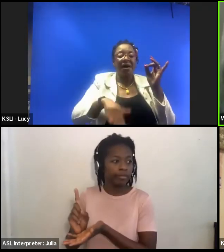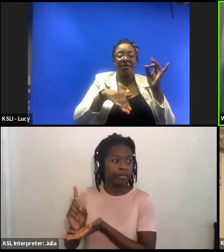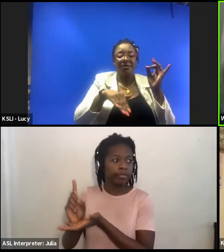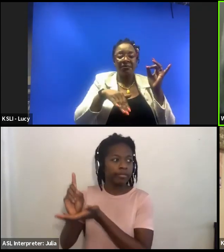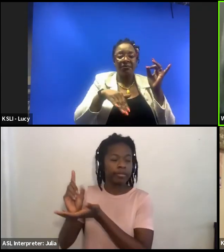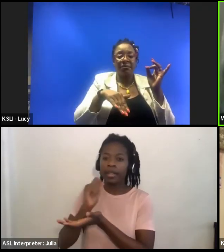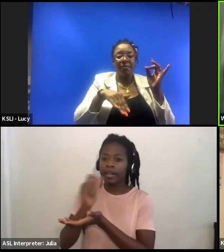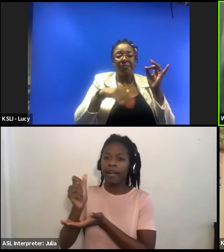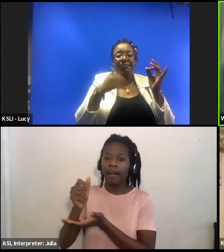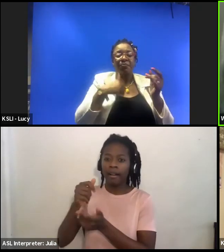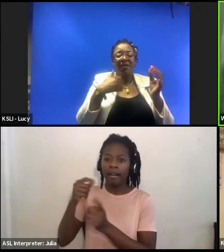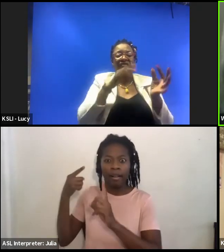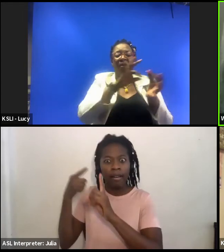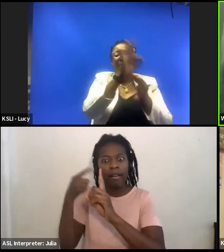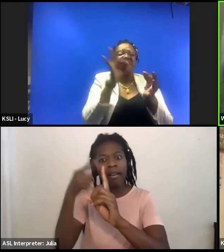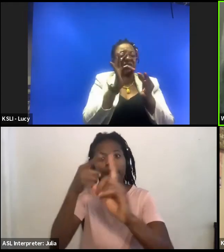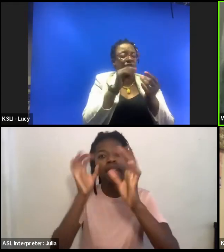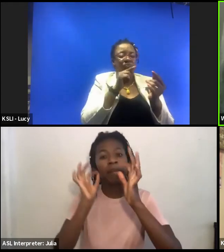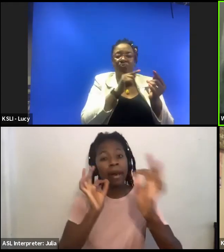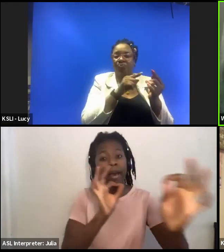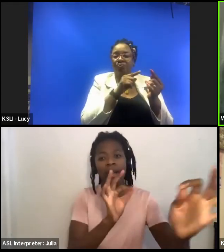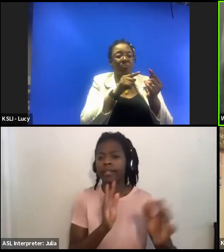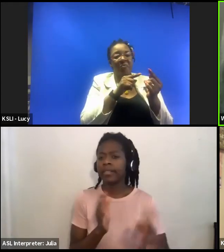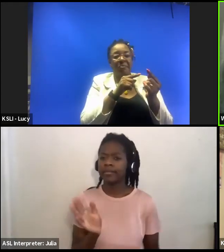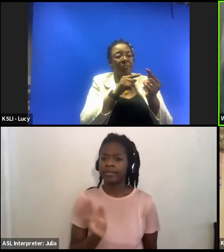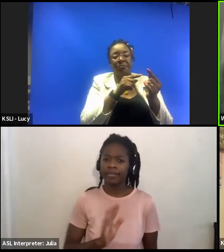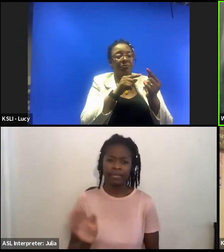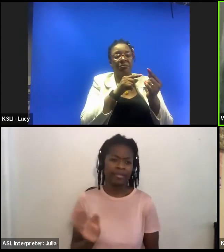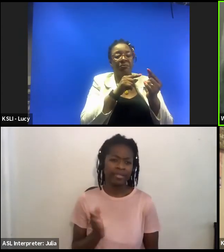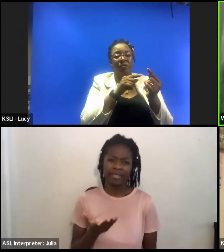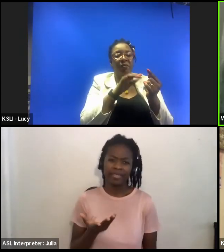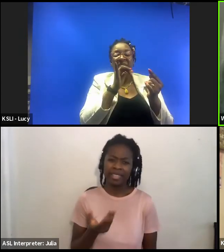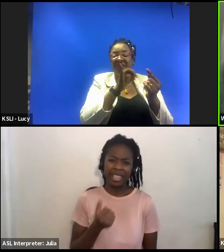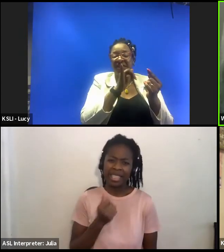'cause perfection is so far-fetched and it actually does not exist, you know.